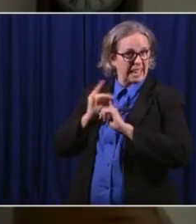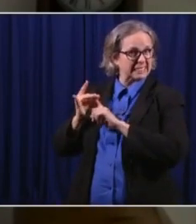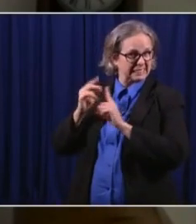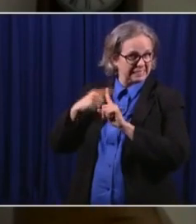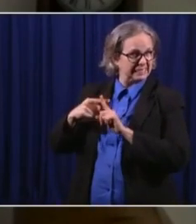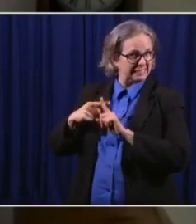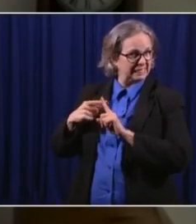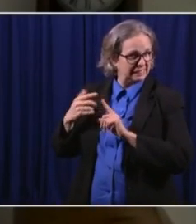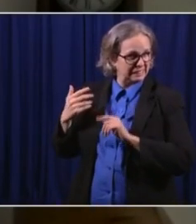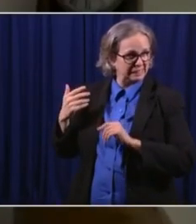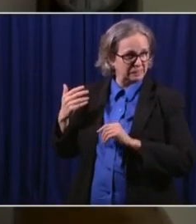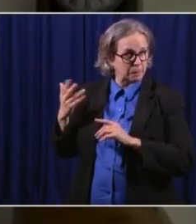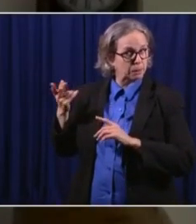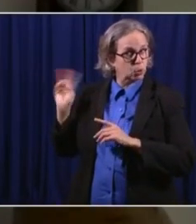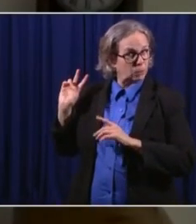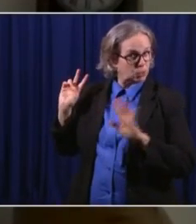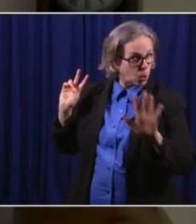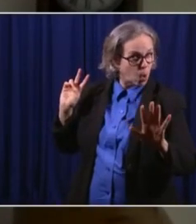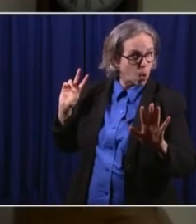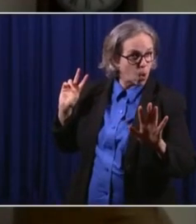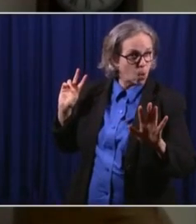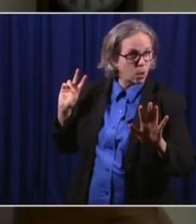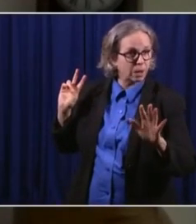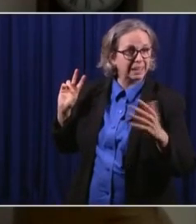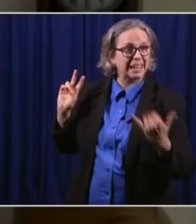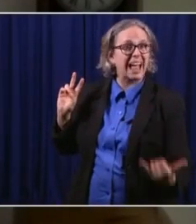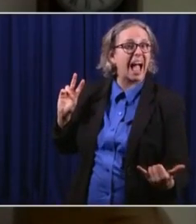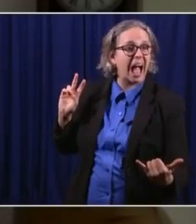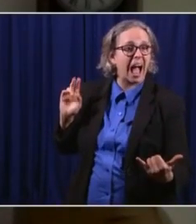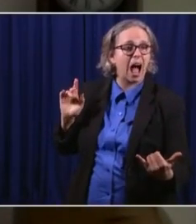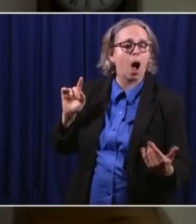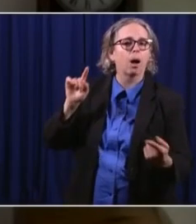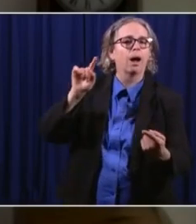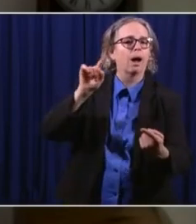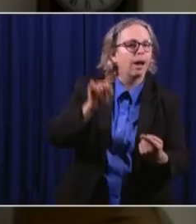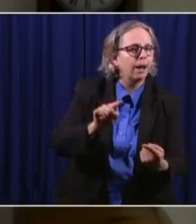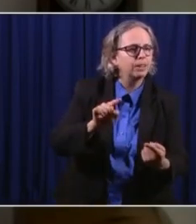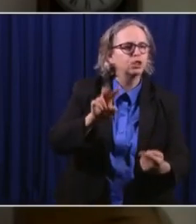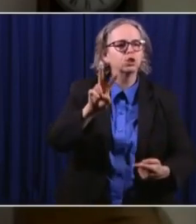TOO SOON TO LET UP. EVEN THOUGH CASES HAVE GONE